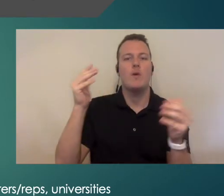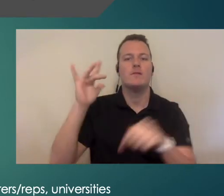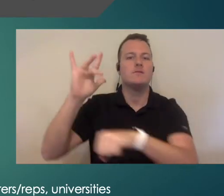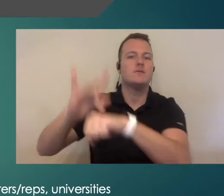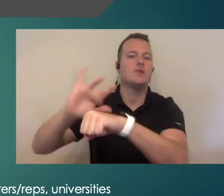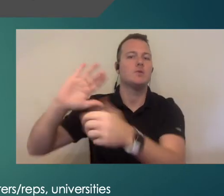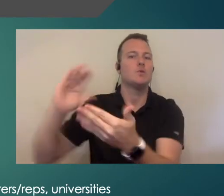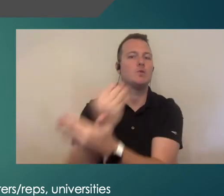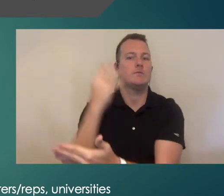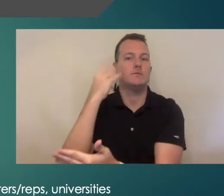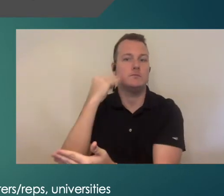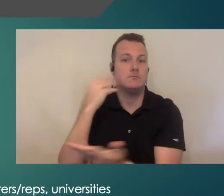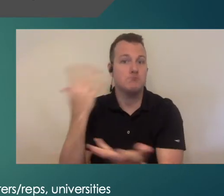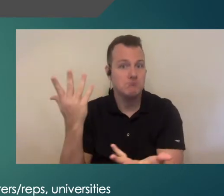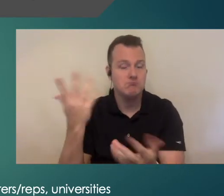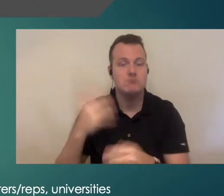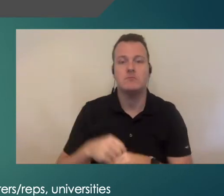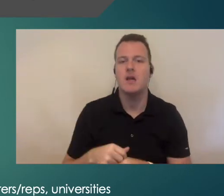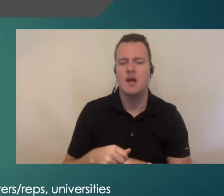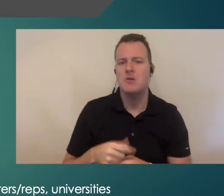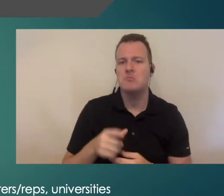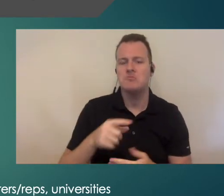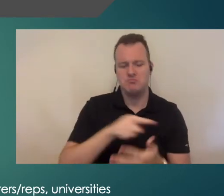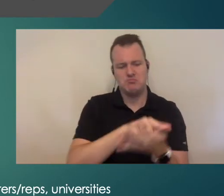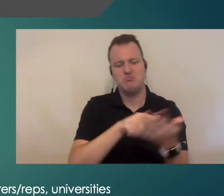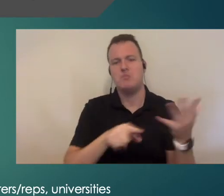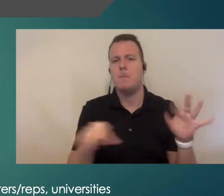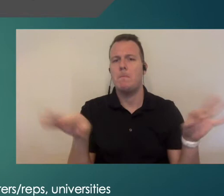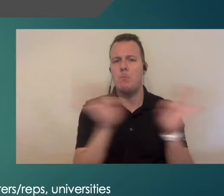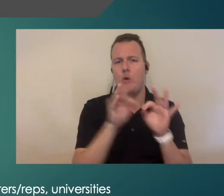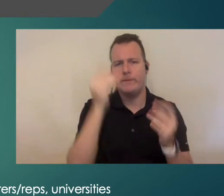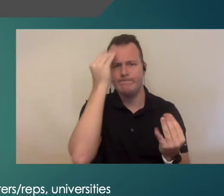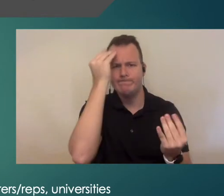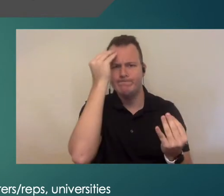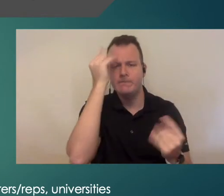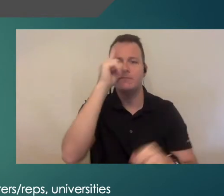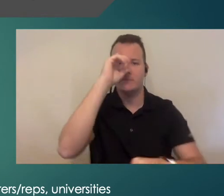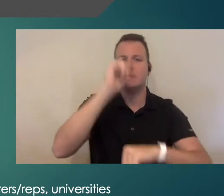before.These are all going to help just make you make the decision for where